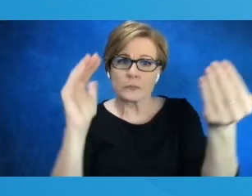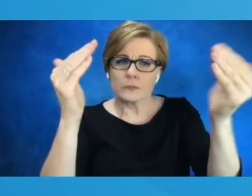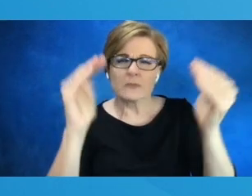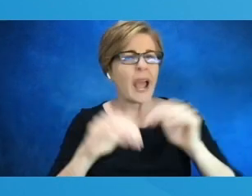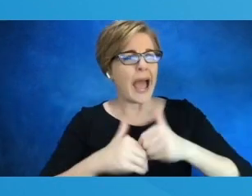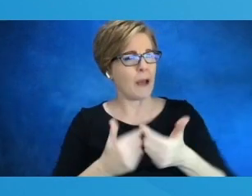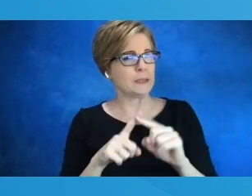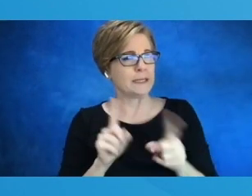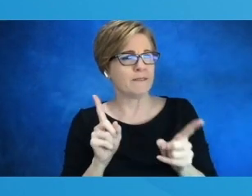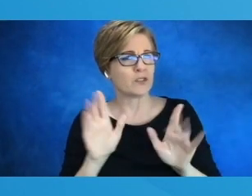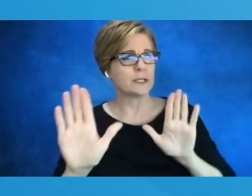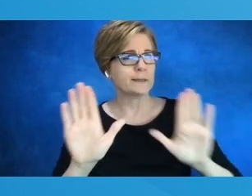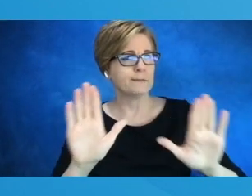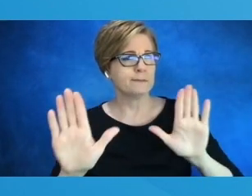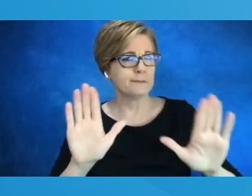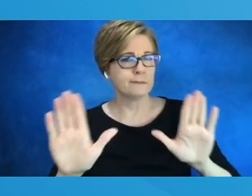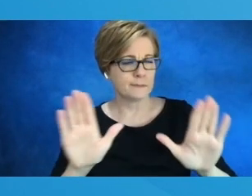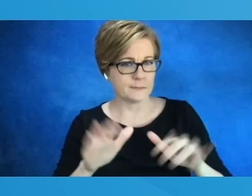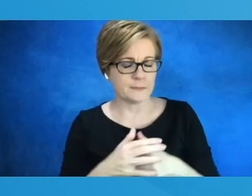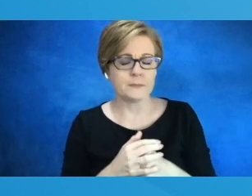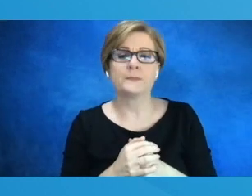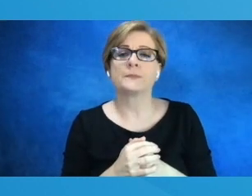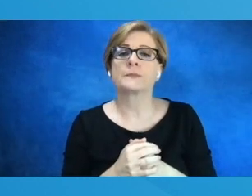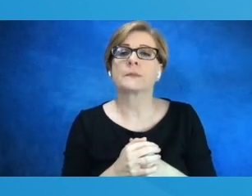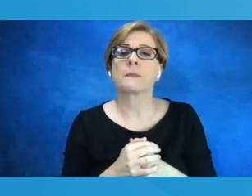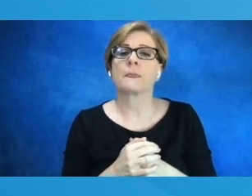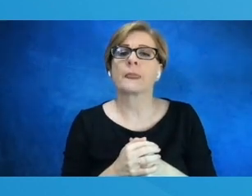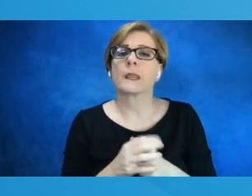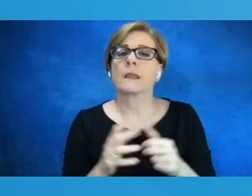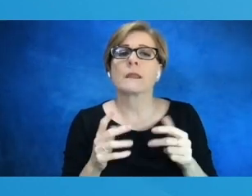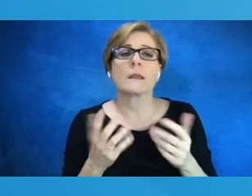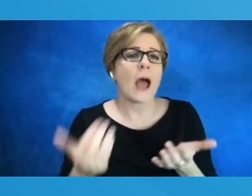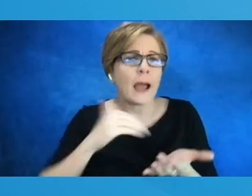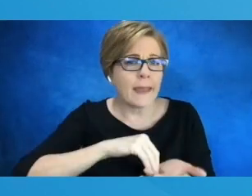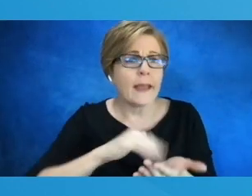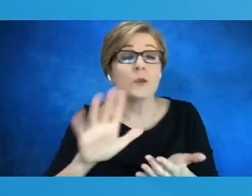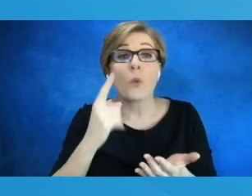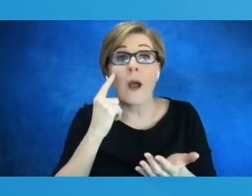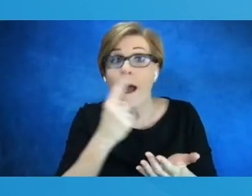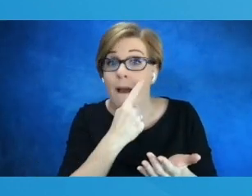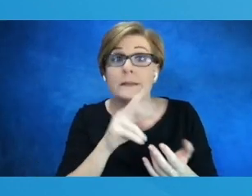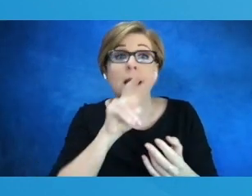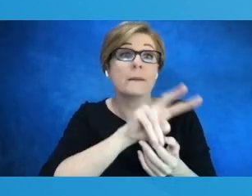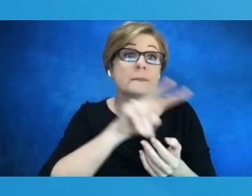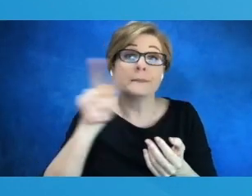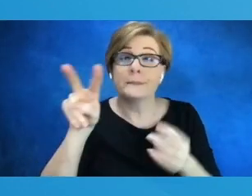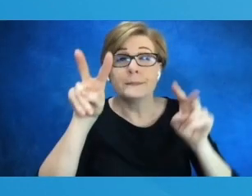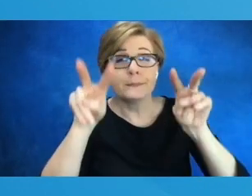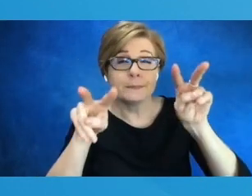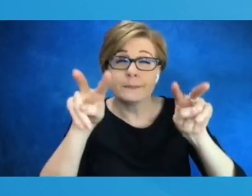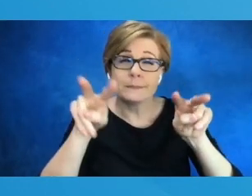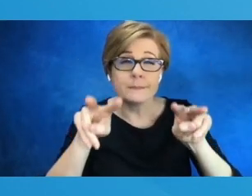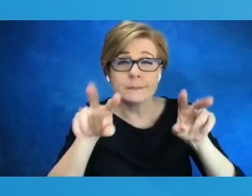So, let your eyes wander again from side to side and up and down and notice the differences.